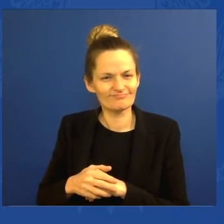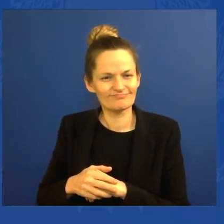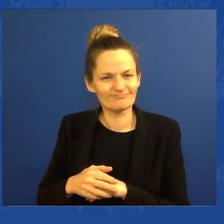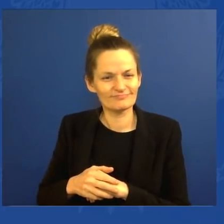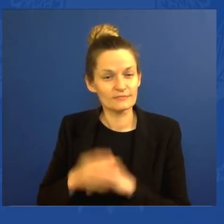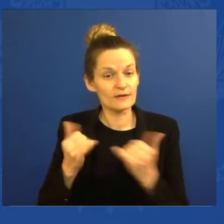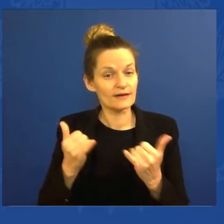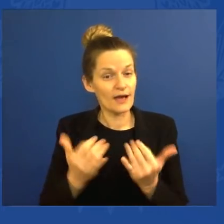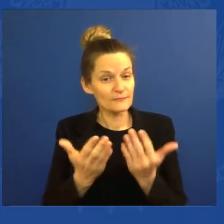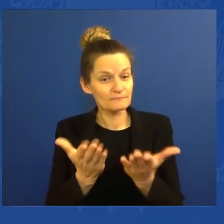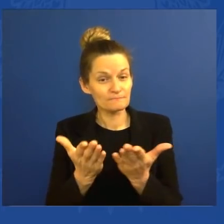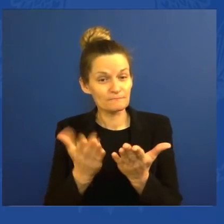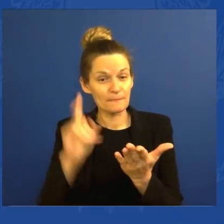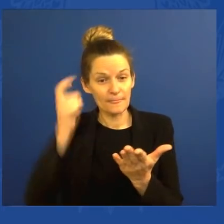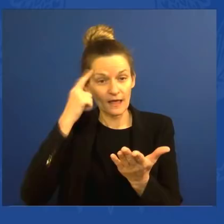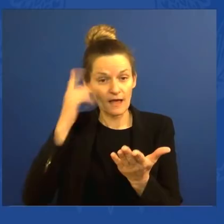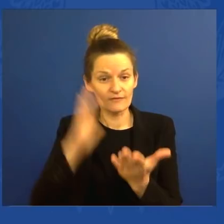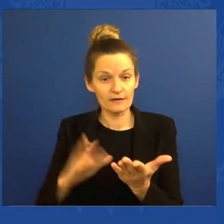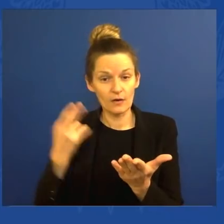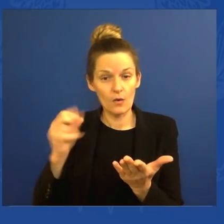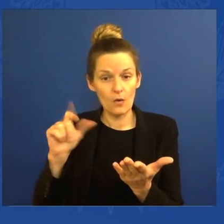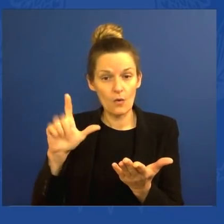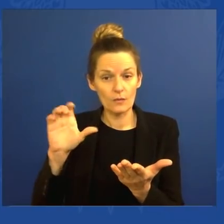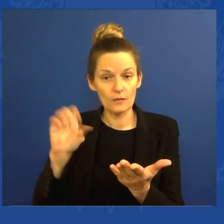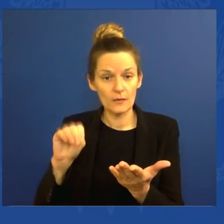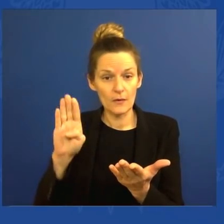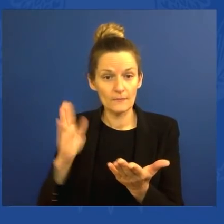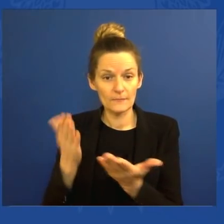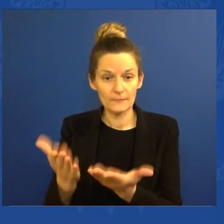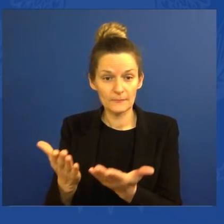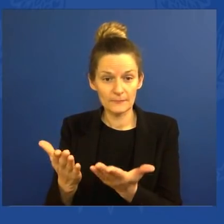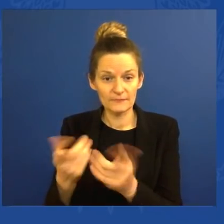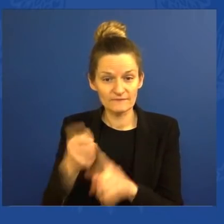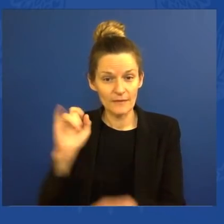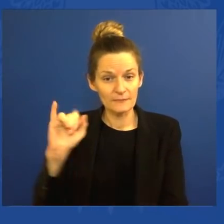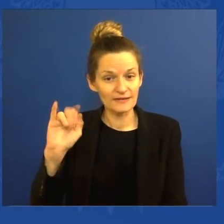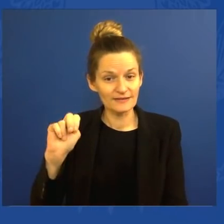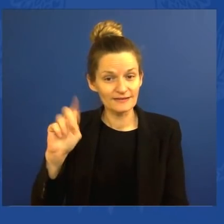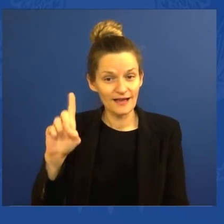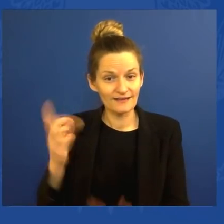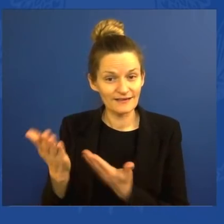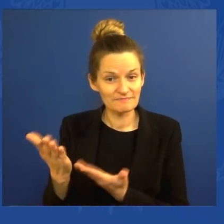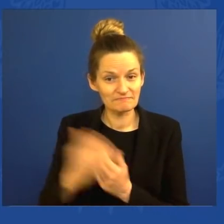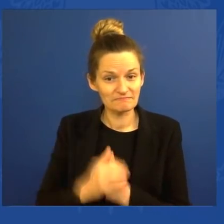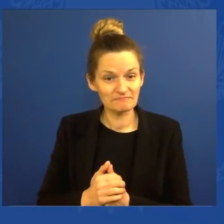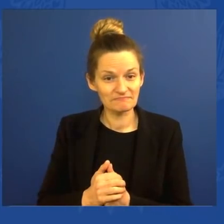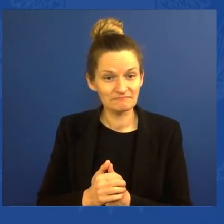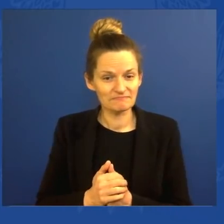Governor Holcomb: Yeah, thank you, Mr. President. And, Madam Secretary, great to be back with you again.